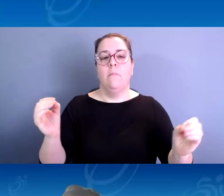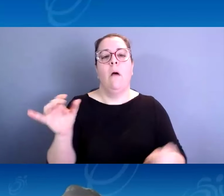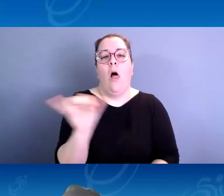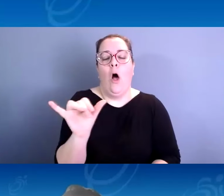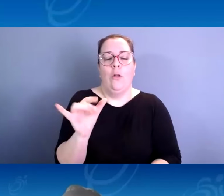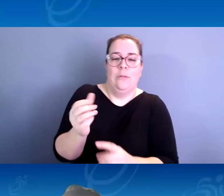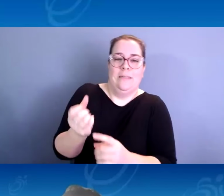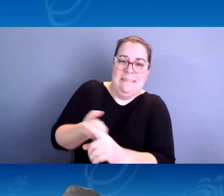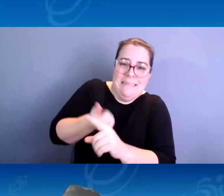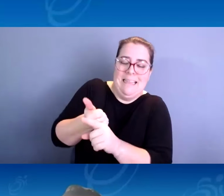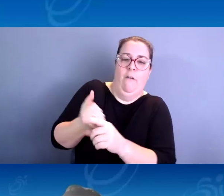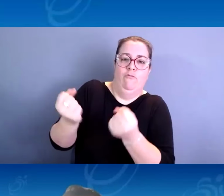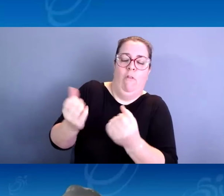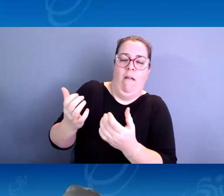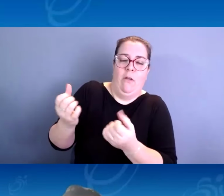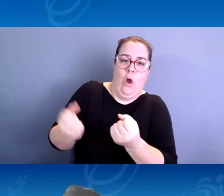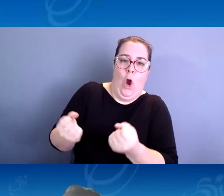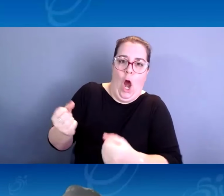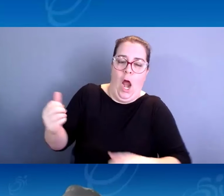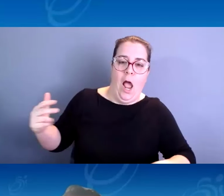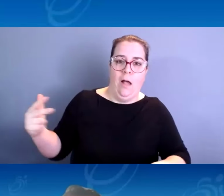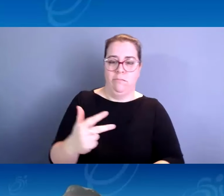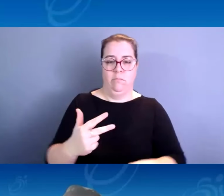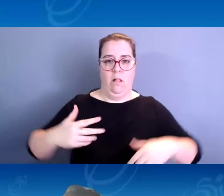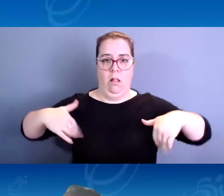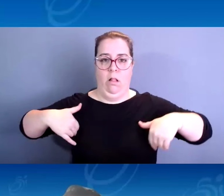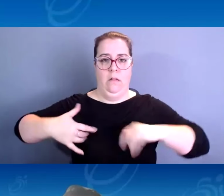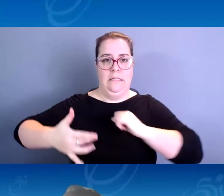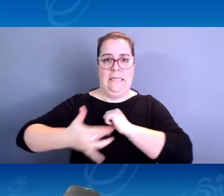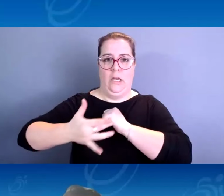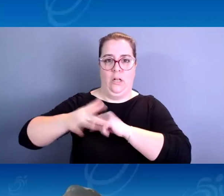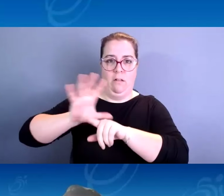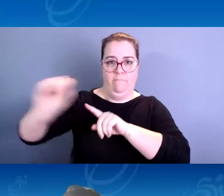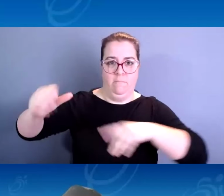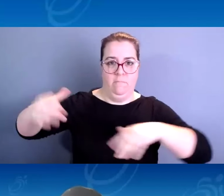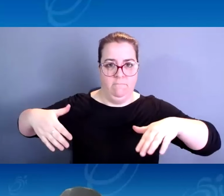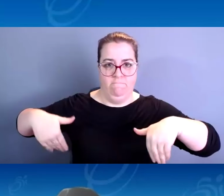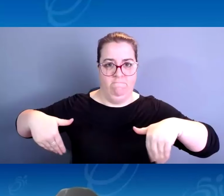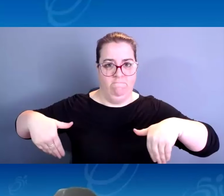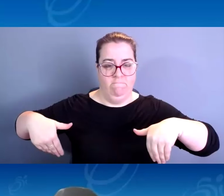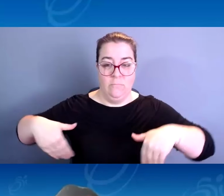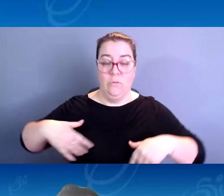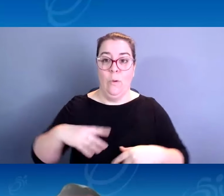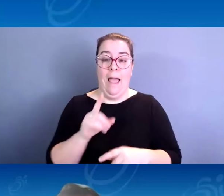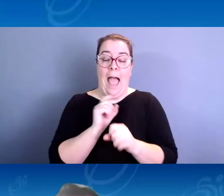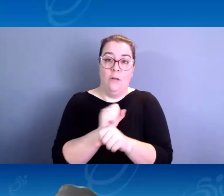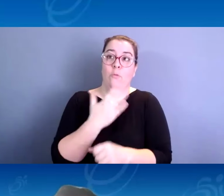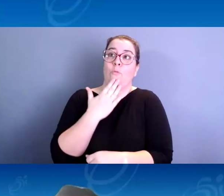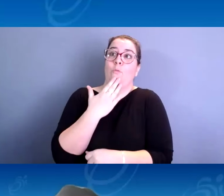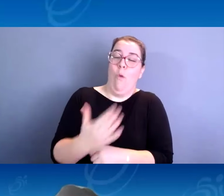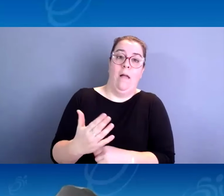Except that the true self-driving car is still a while away because ideally, somebody actually sits behind the controls